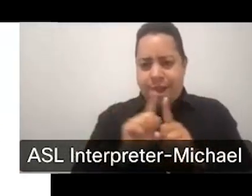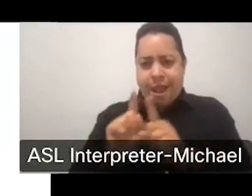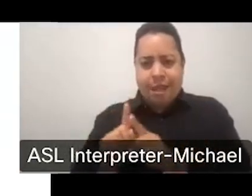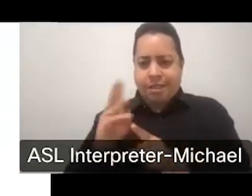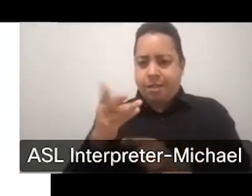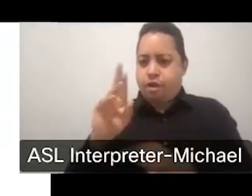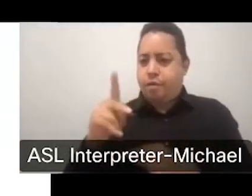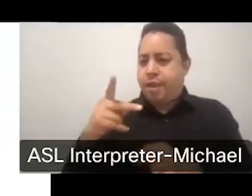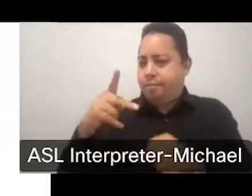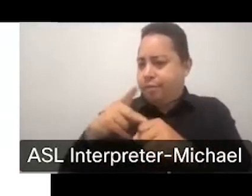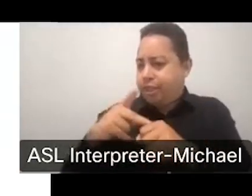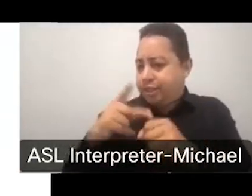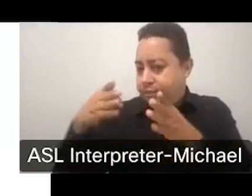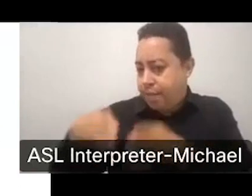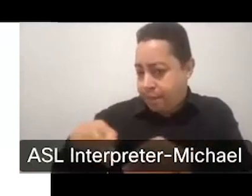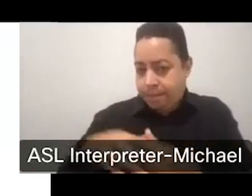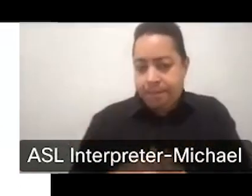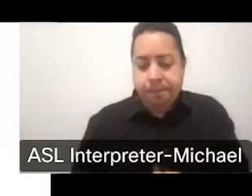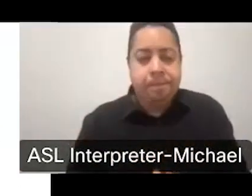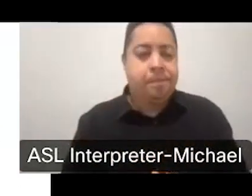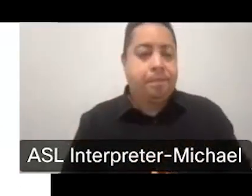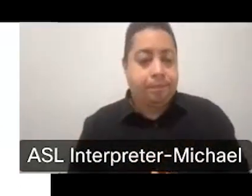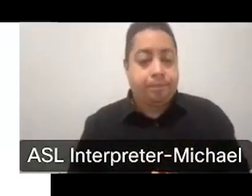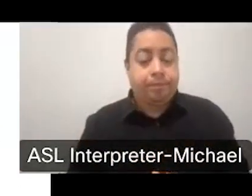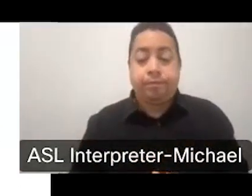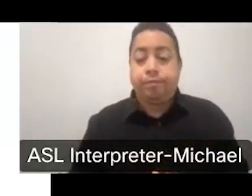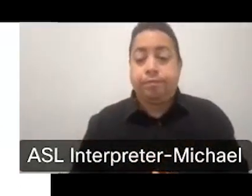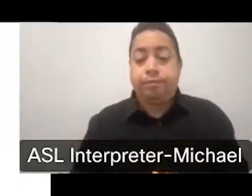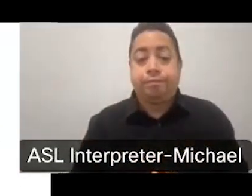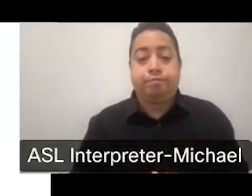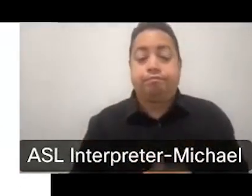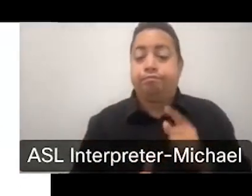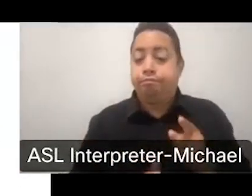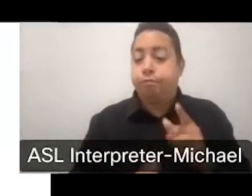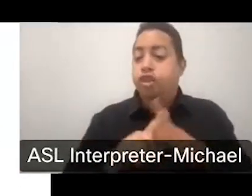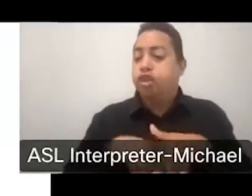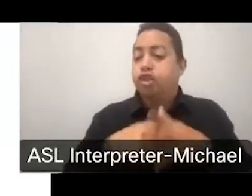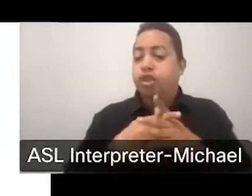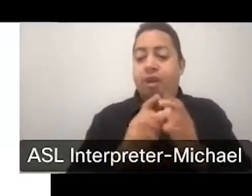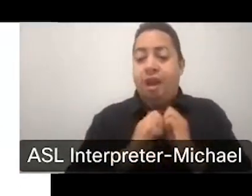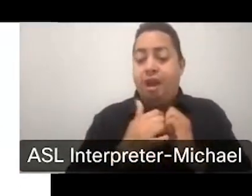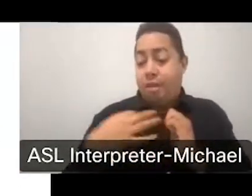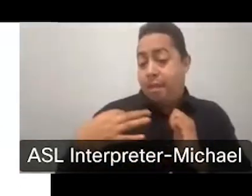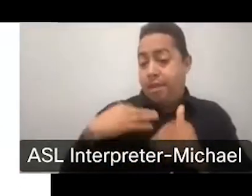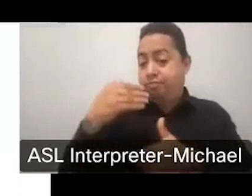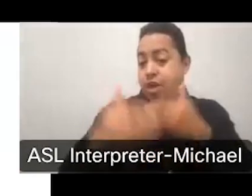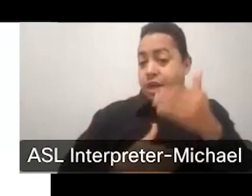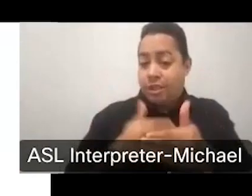To start, the WRP application can be found online at WRP.gov.